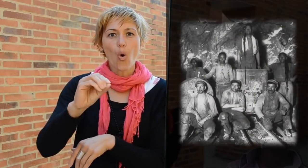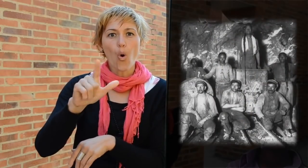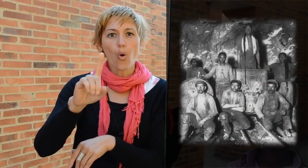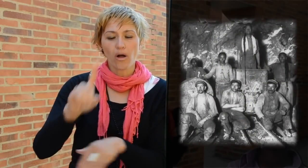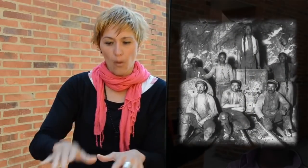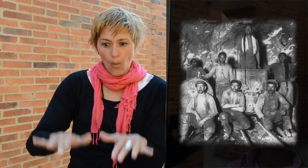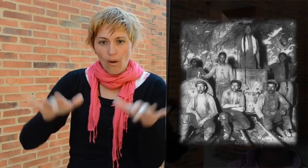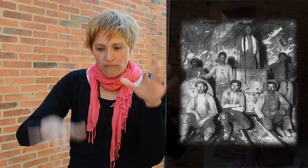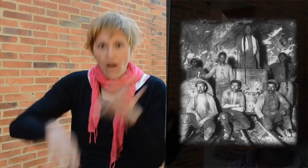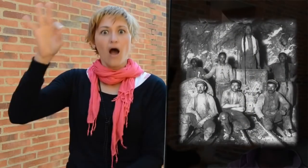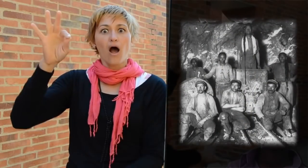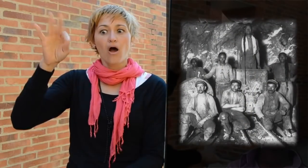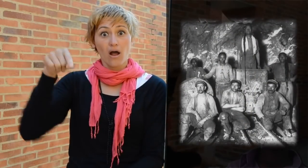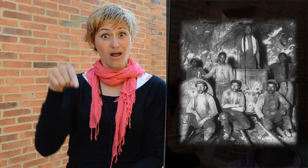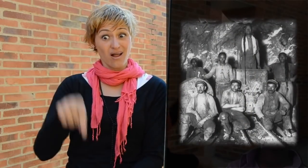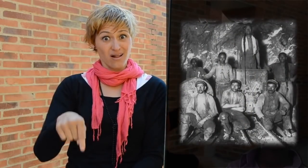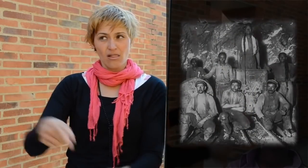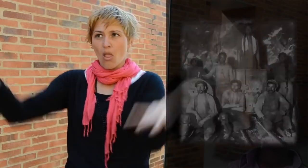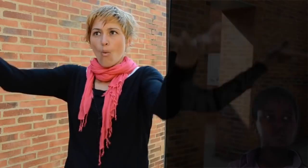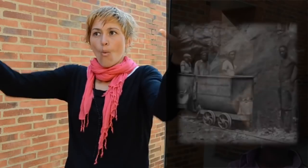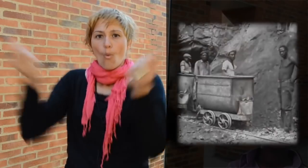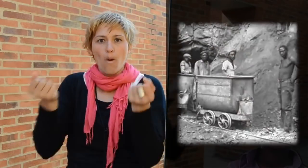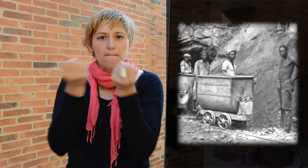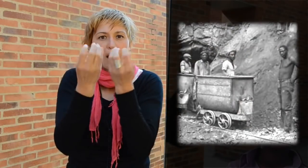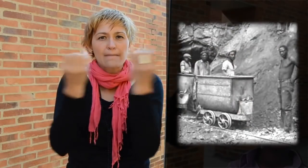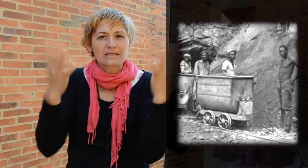here and that attracted many different people from